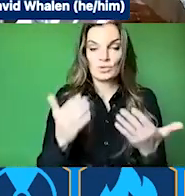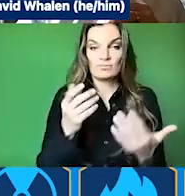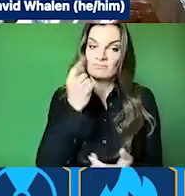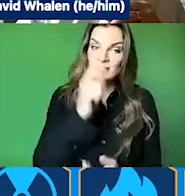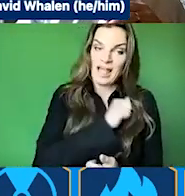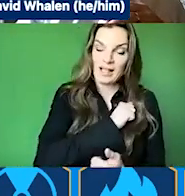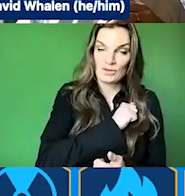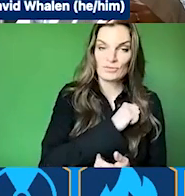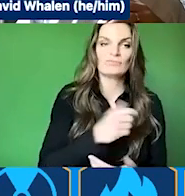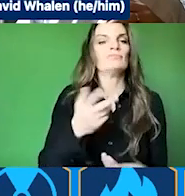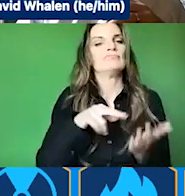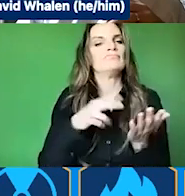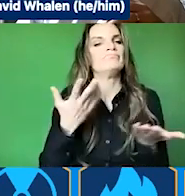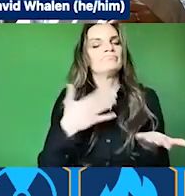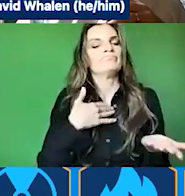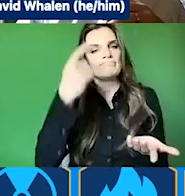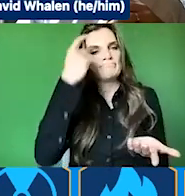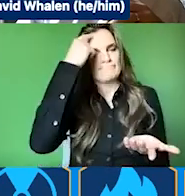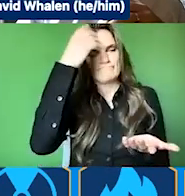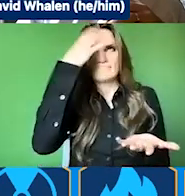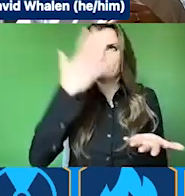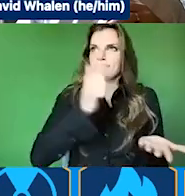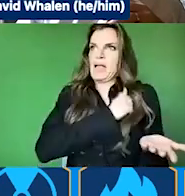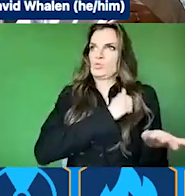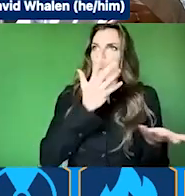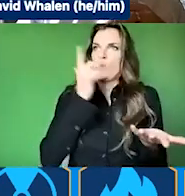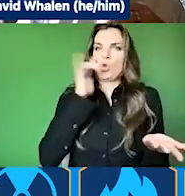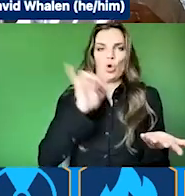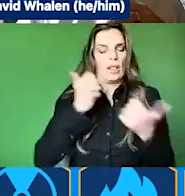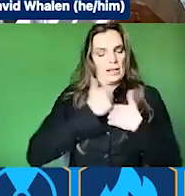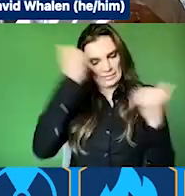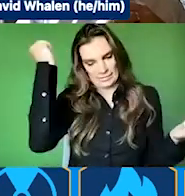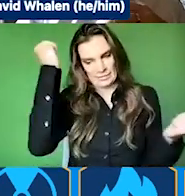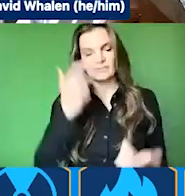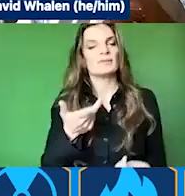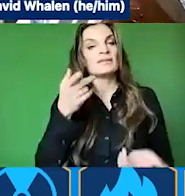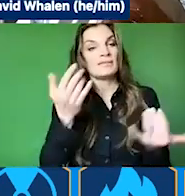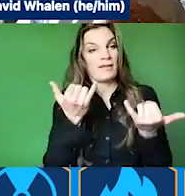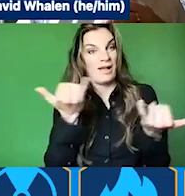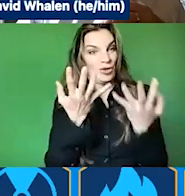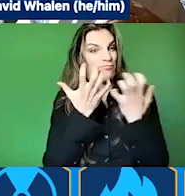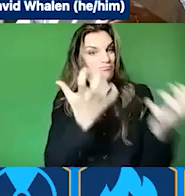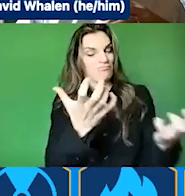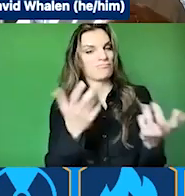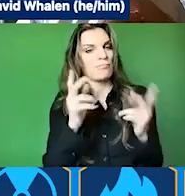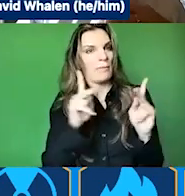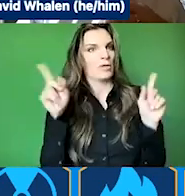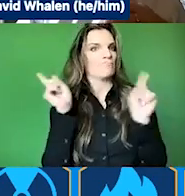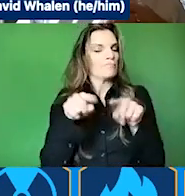What is your mindset. Are you the very fact that people are on this call says you have a positive attitude. You are looking to learn. You are